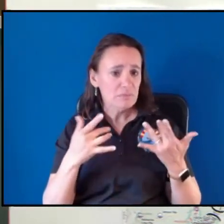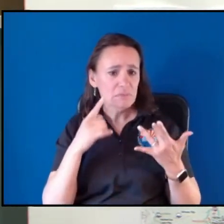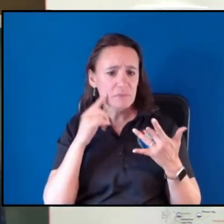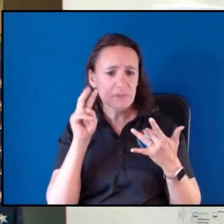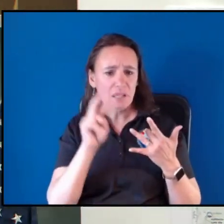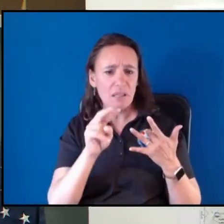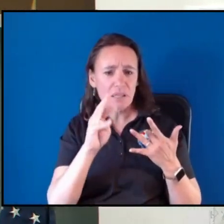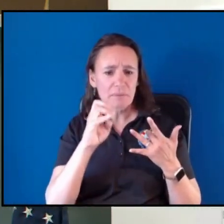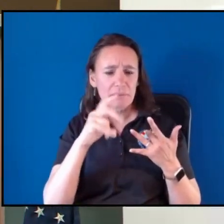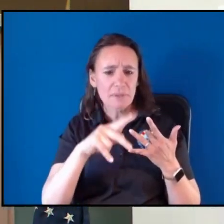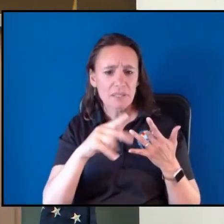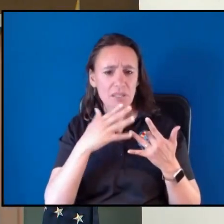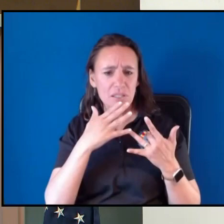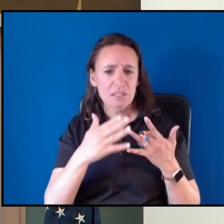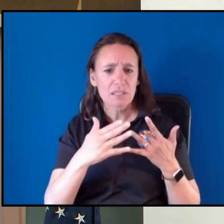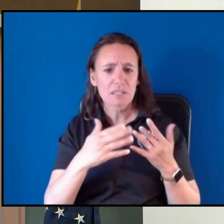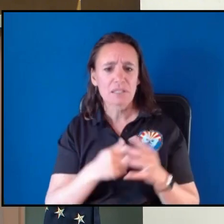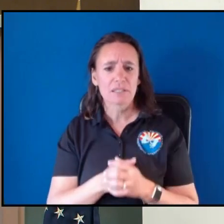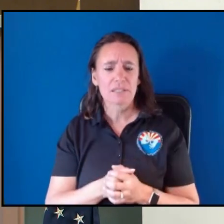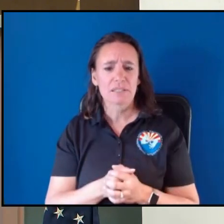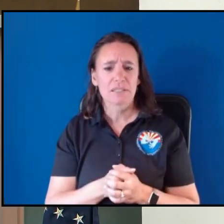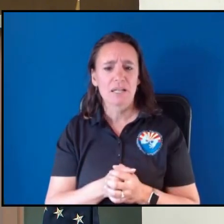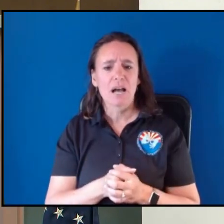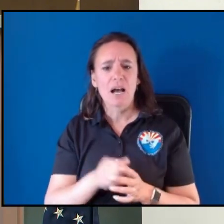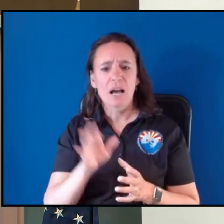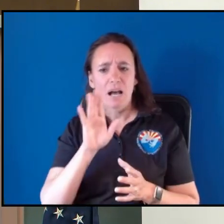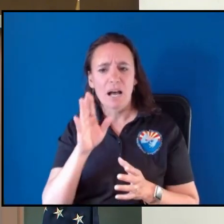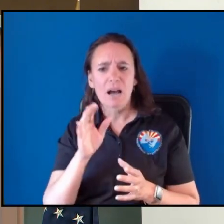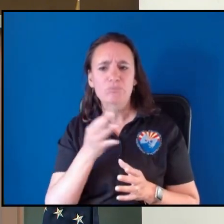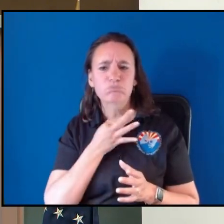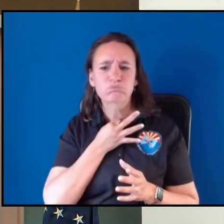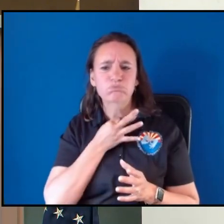I'm doing pretty good. Hey, I got a question for you. So, we're